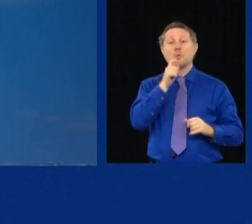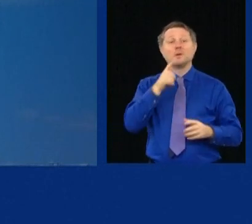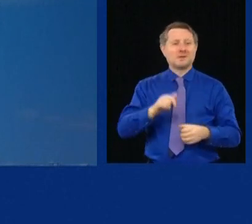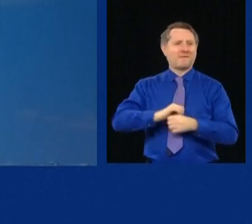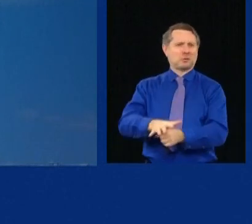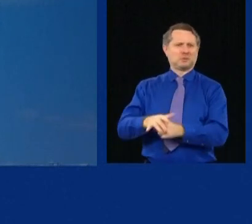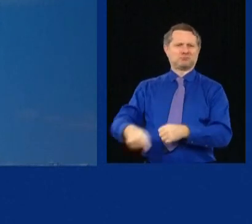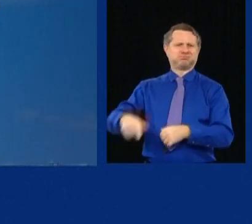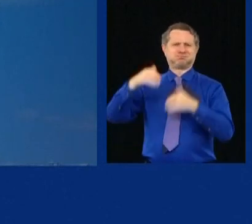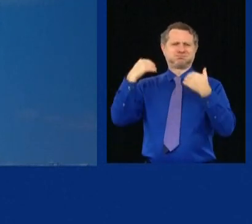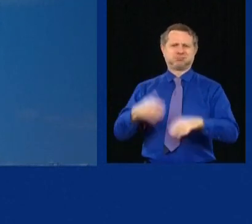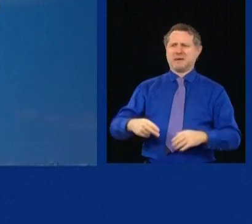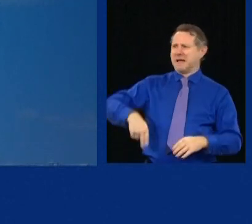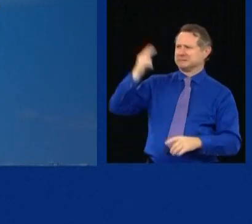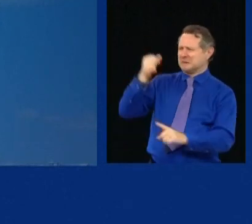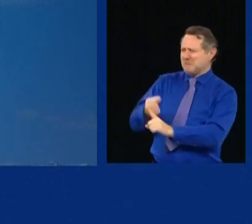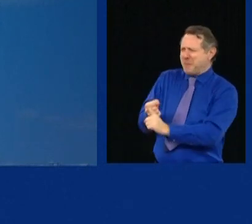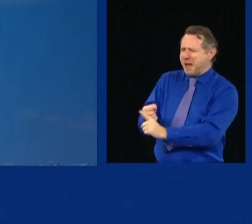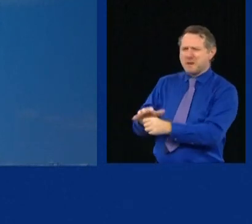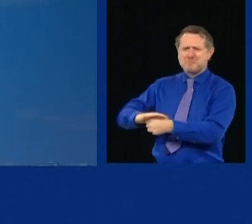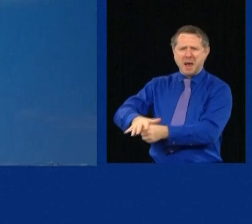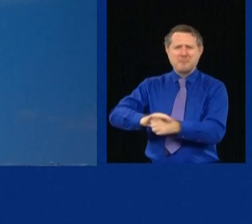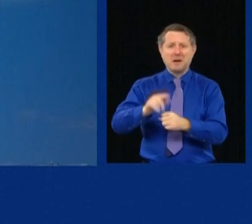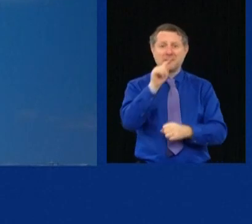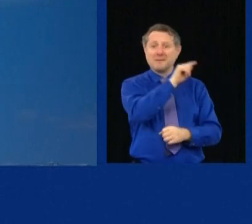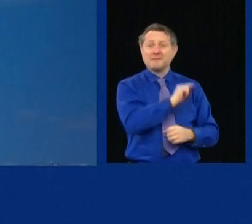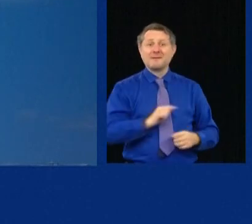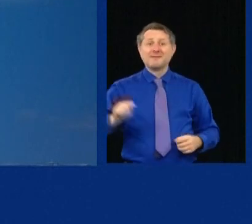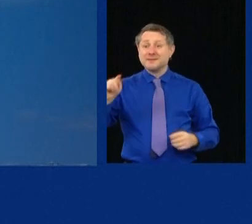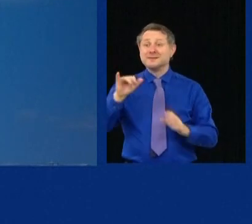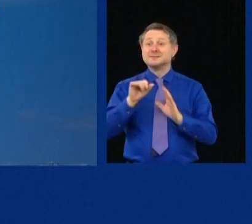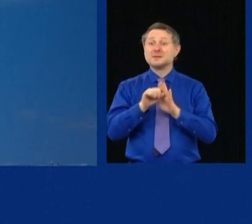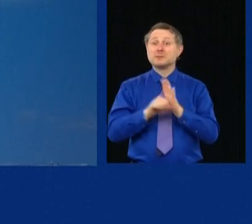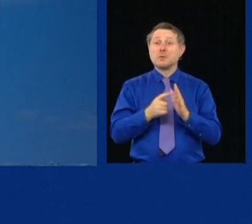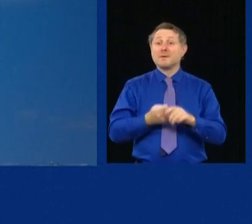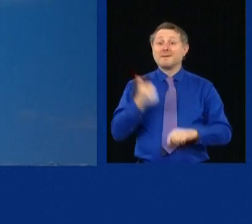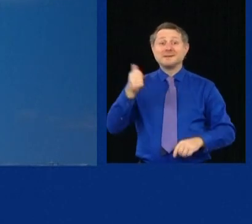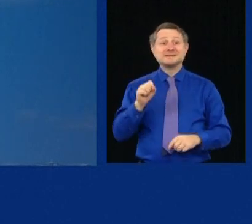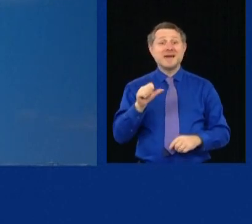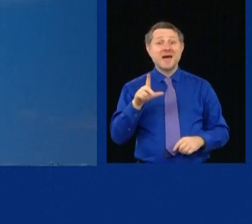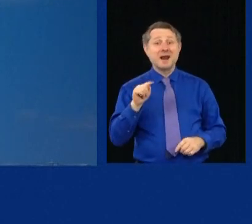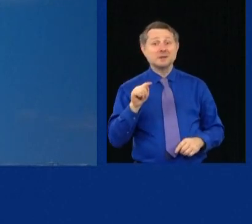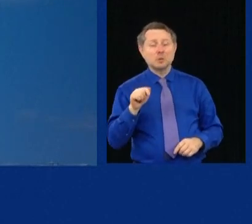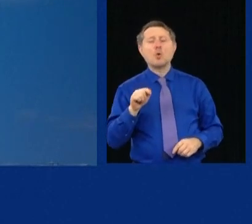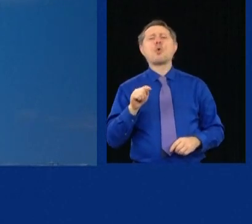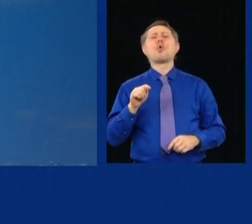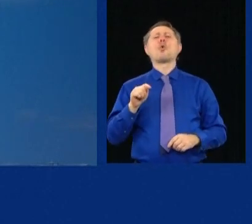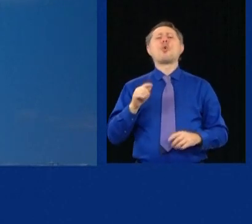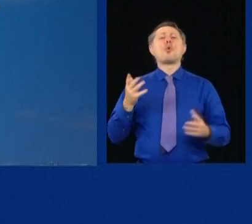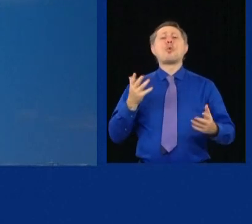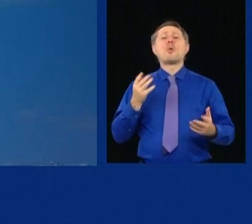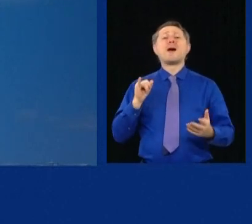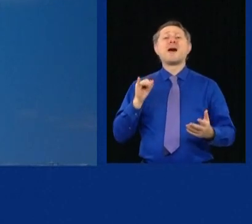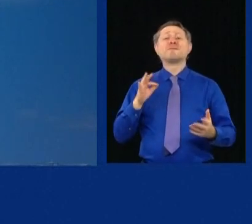ARE THE STATES THAT HAVE THE MOST PAIN FROM THE COVID VIRUS.